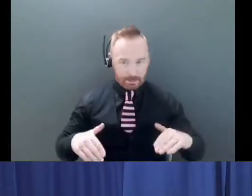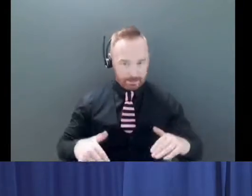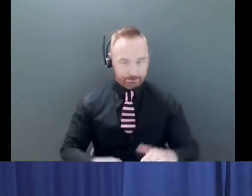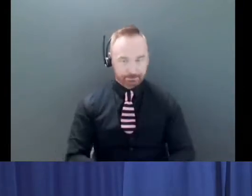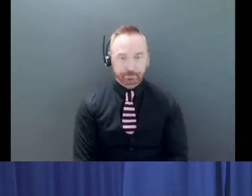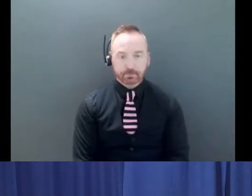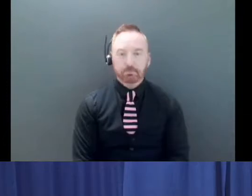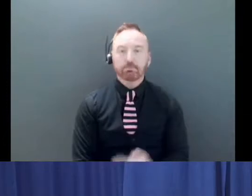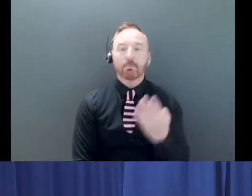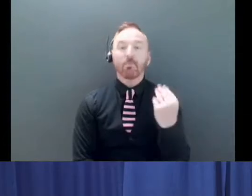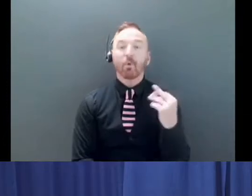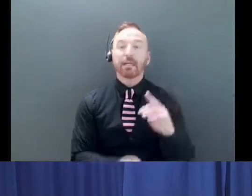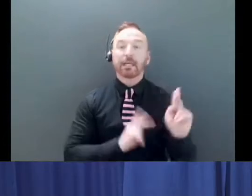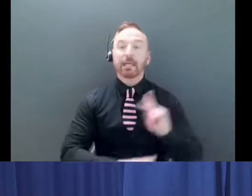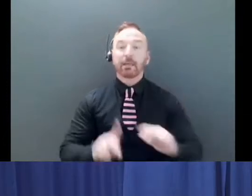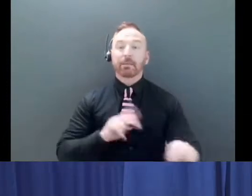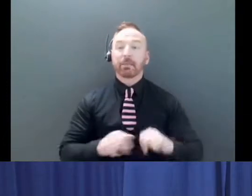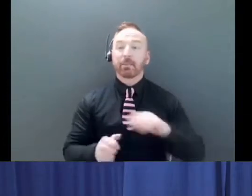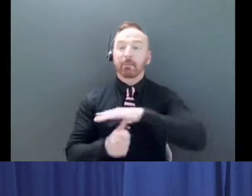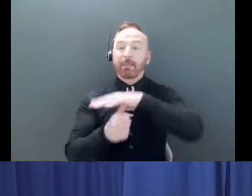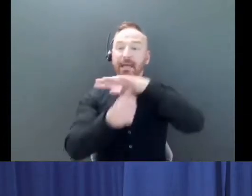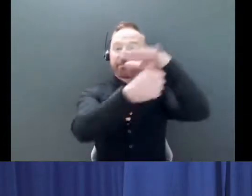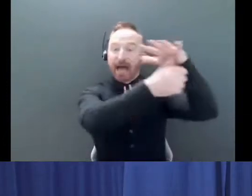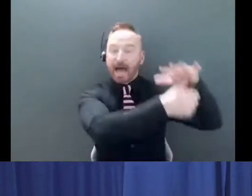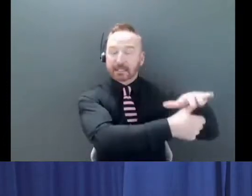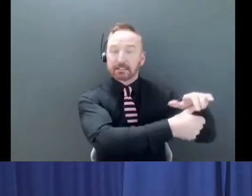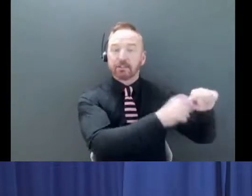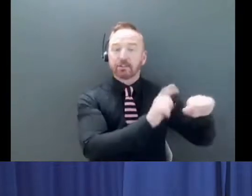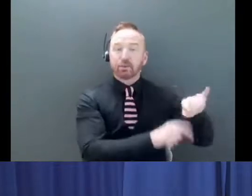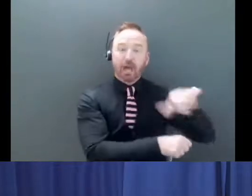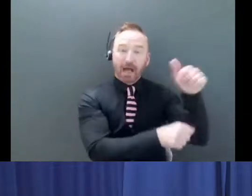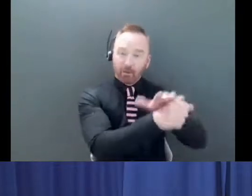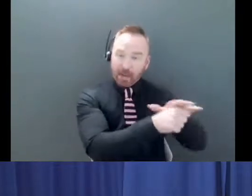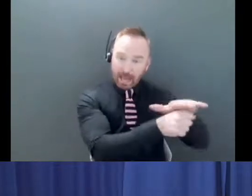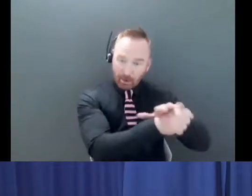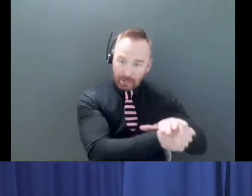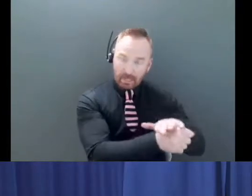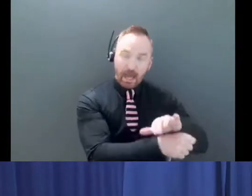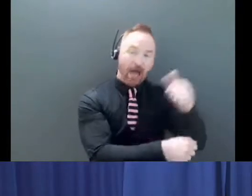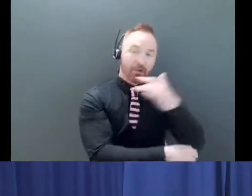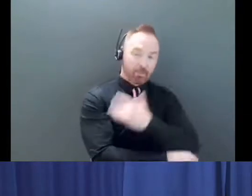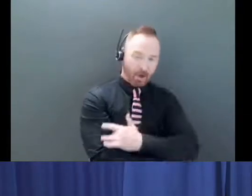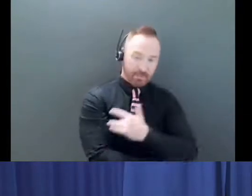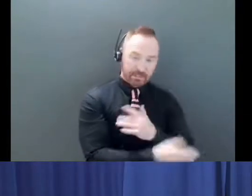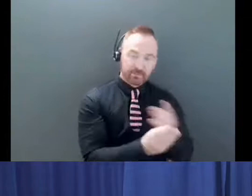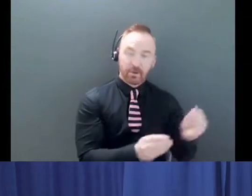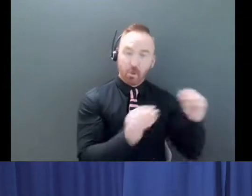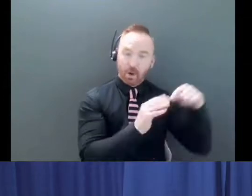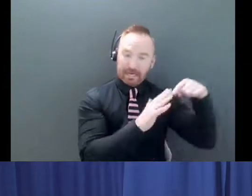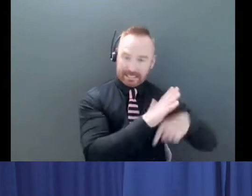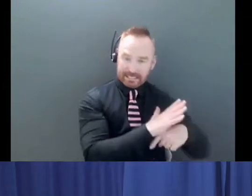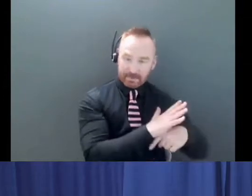care of whom 12 were unvaccinated. And most of these patients are